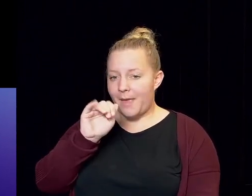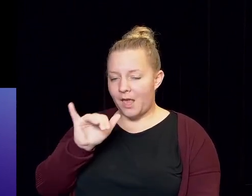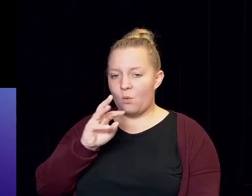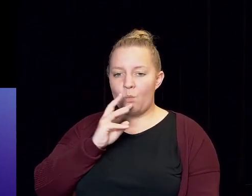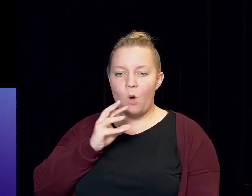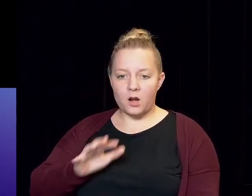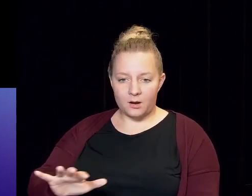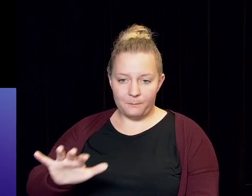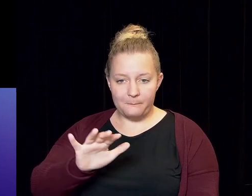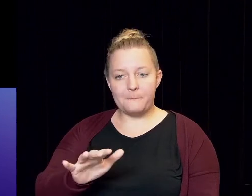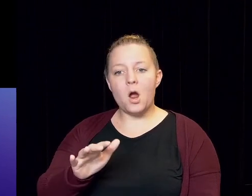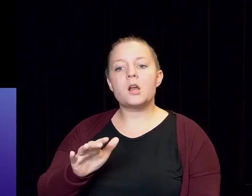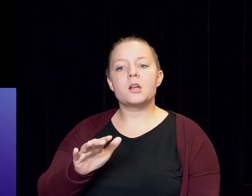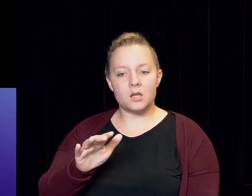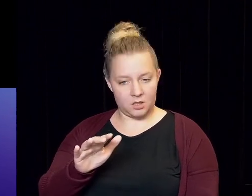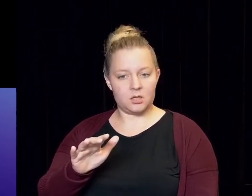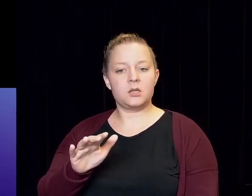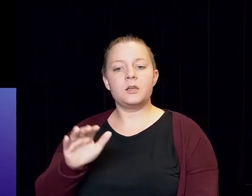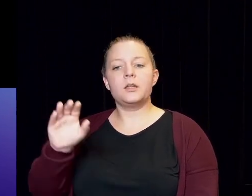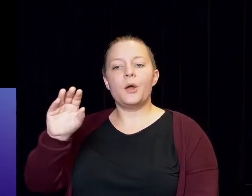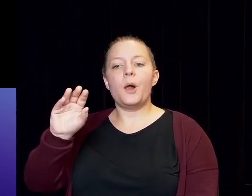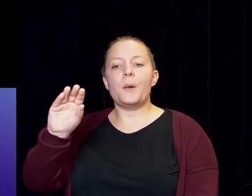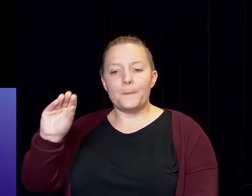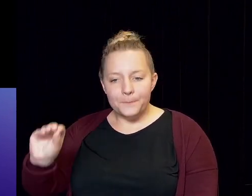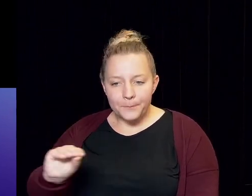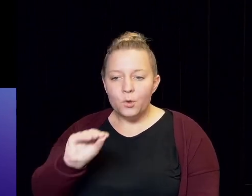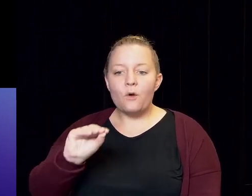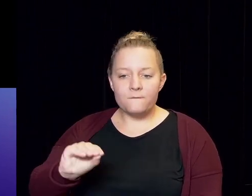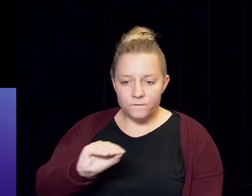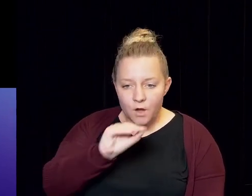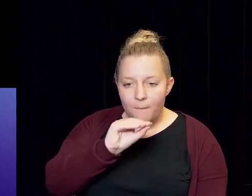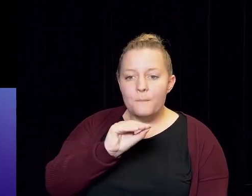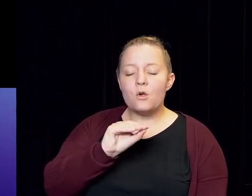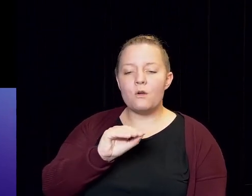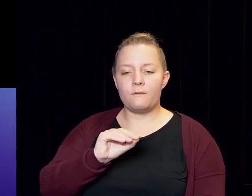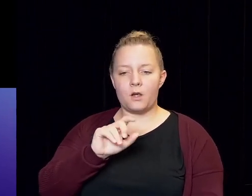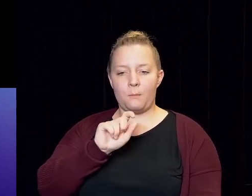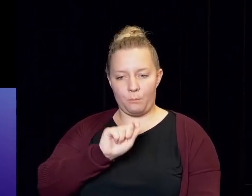that decimal back twice, .20 But, I don't need a 0 place holder for the hundredths spot. Because, if